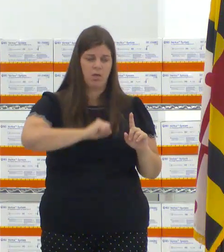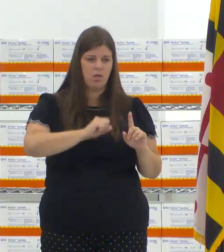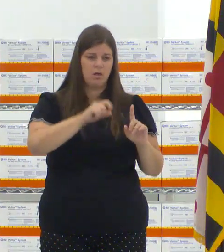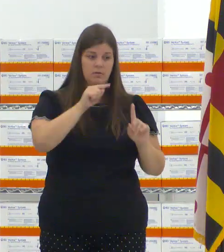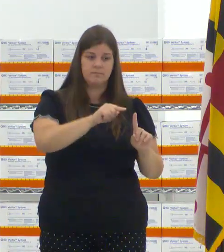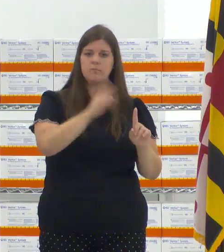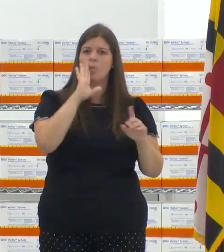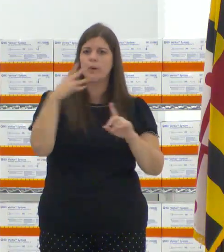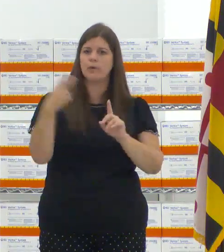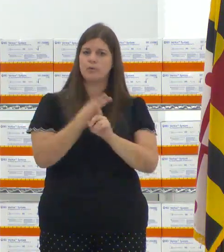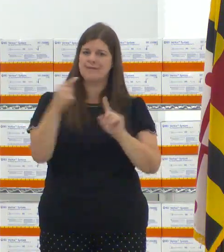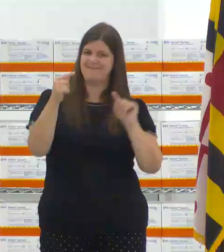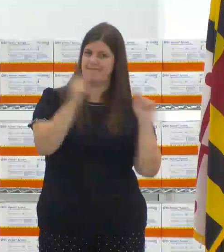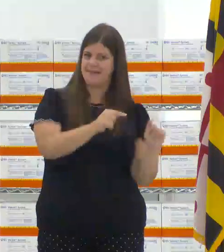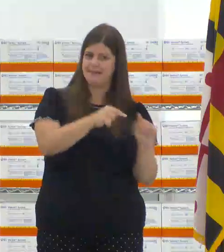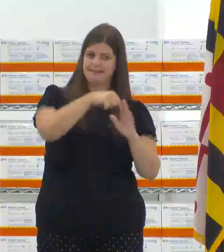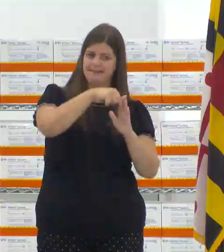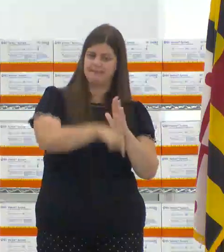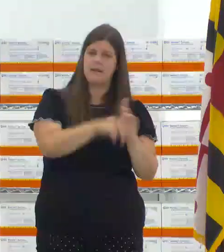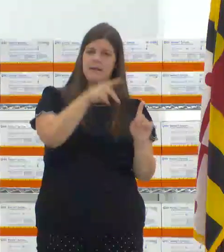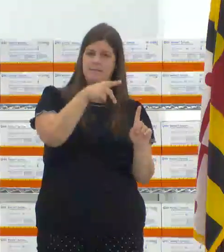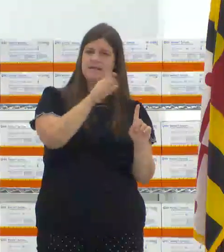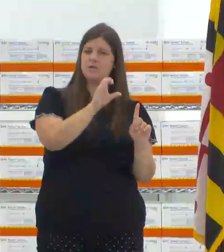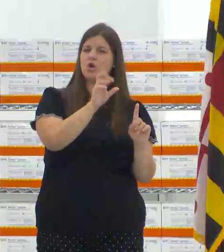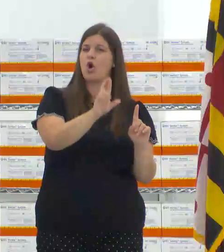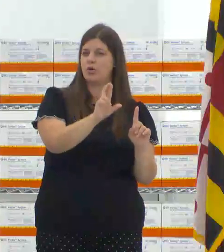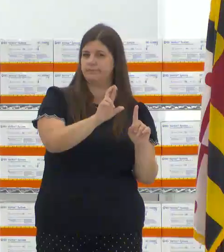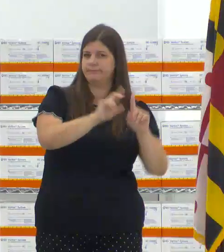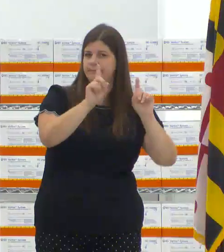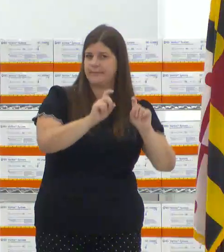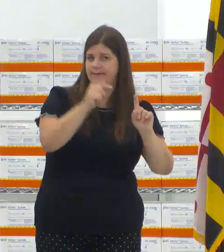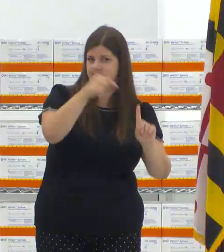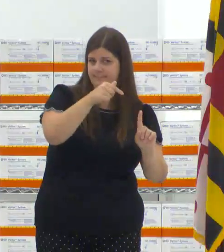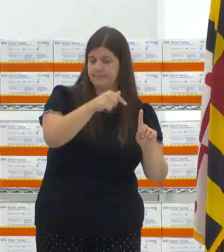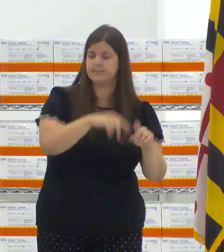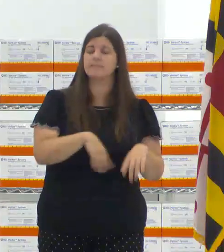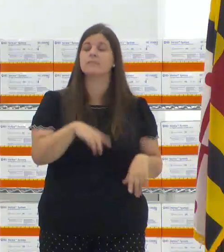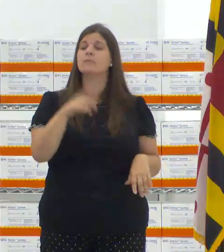And these protocols are evolving, so since the guidance came out on the 16th